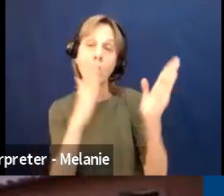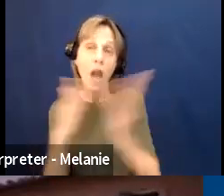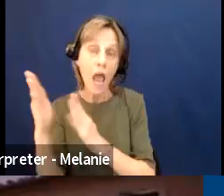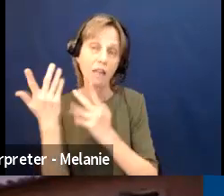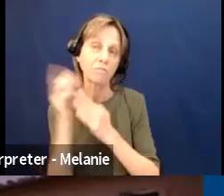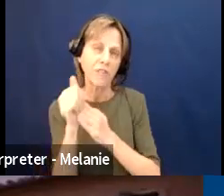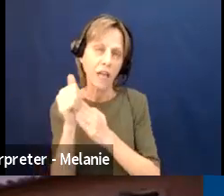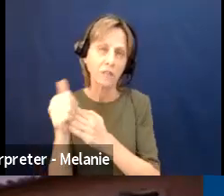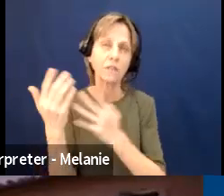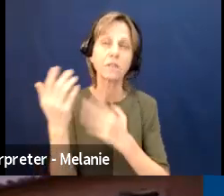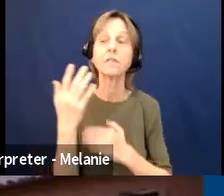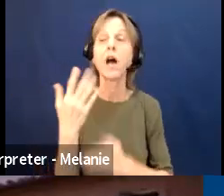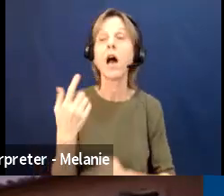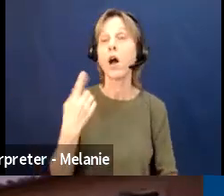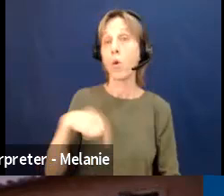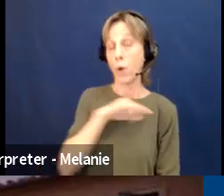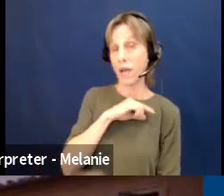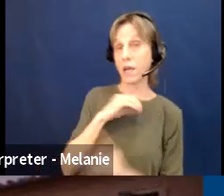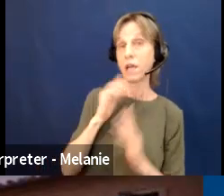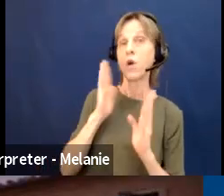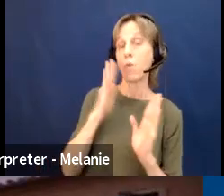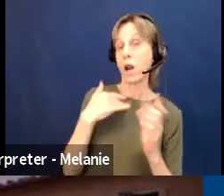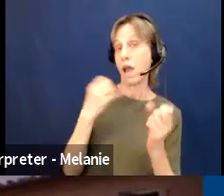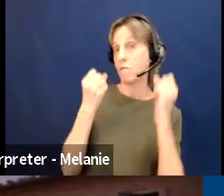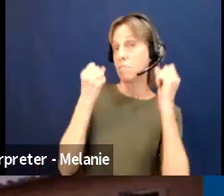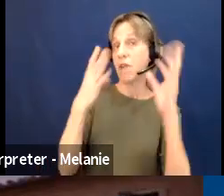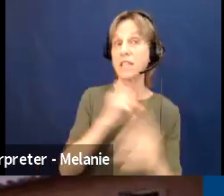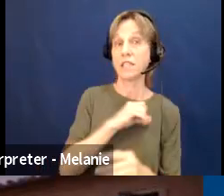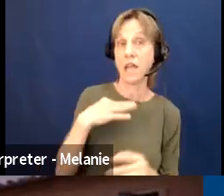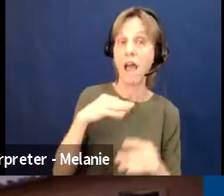the NRCS we're going to have a number of staff members out in the field that can provide you some